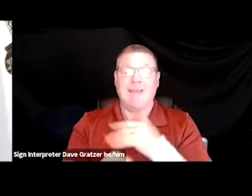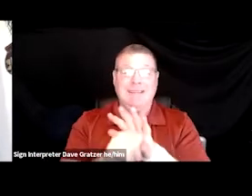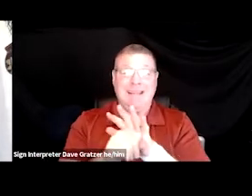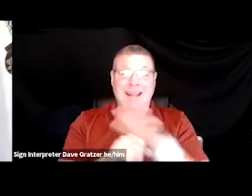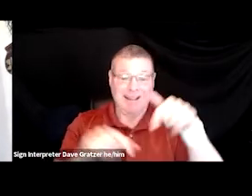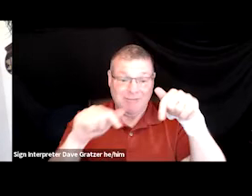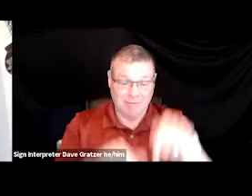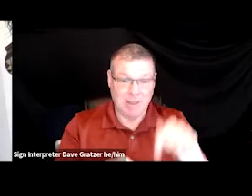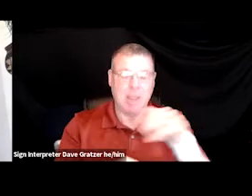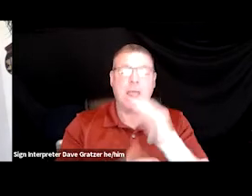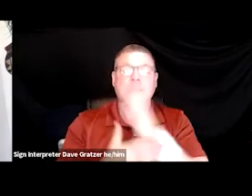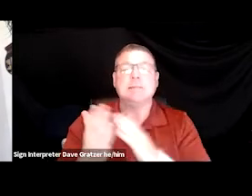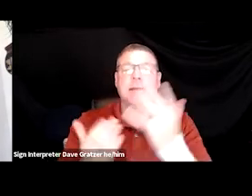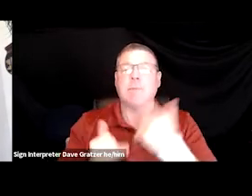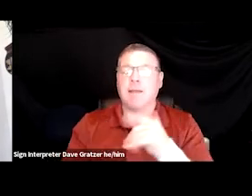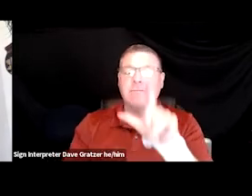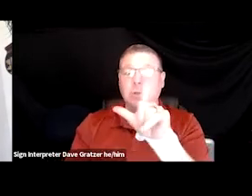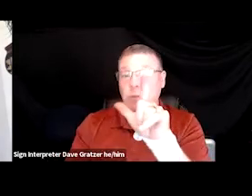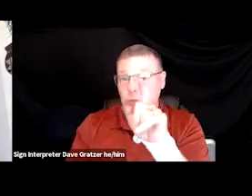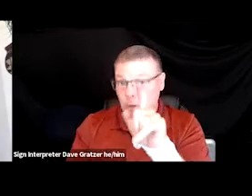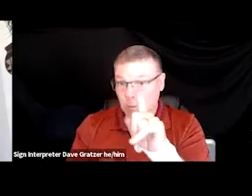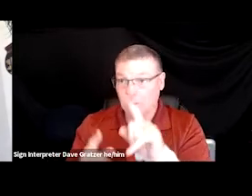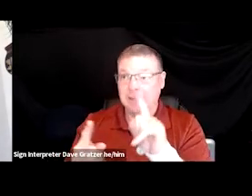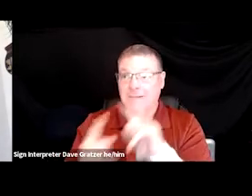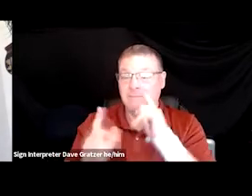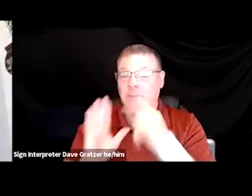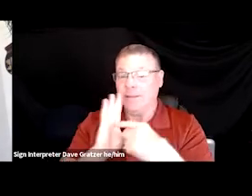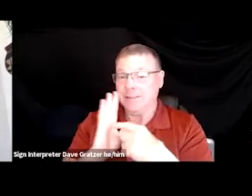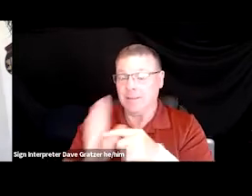and some may have 21, for example, Texas panhandle,